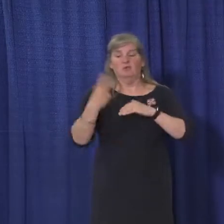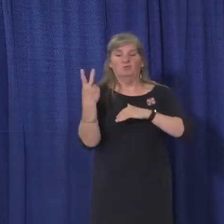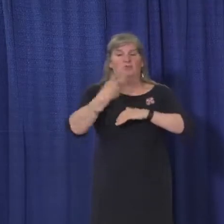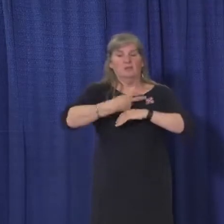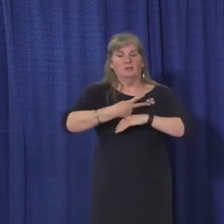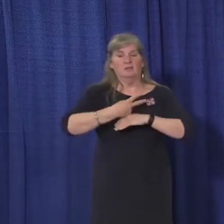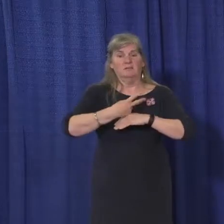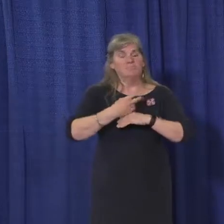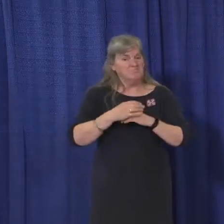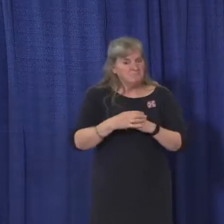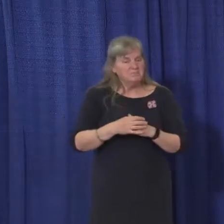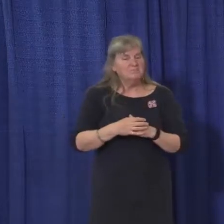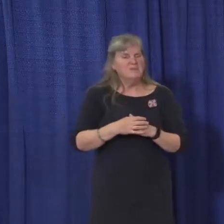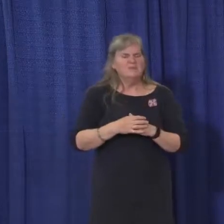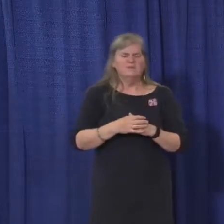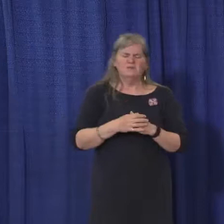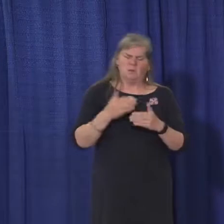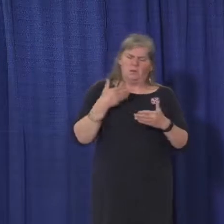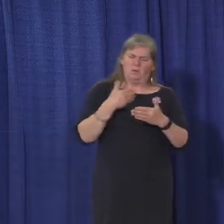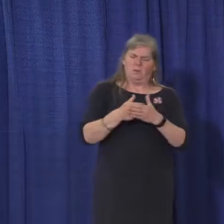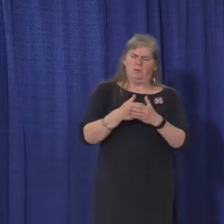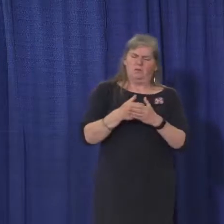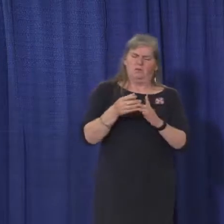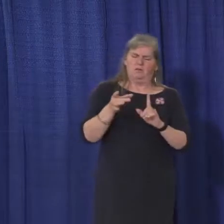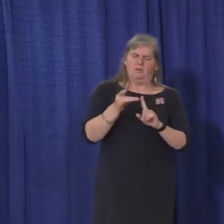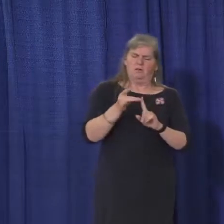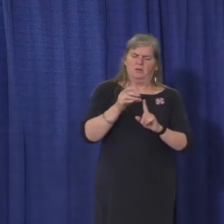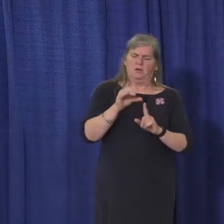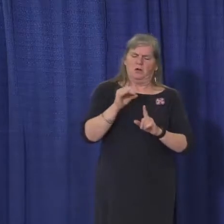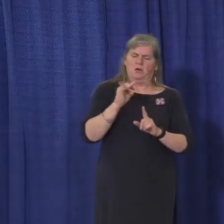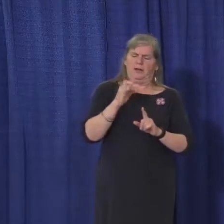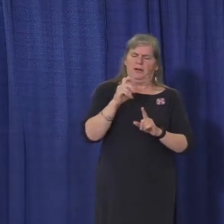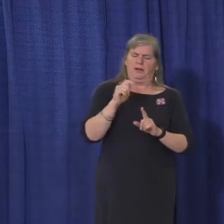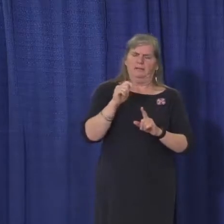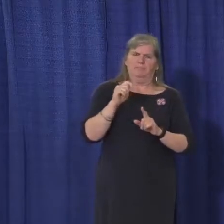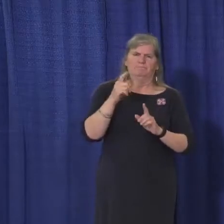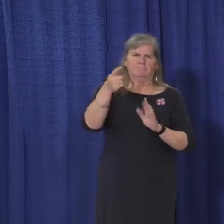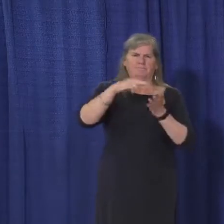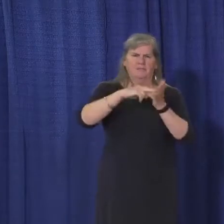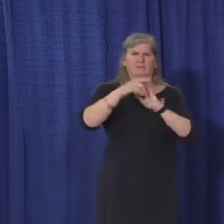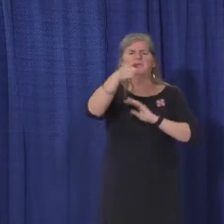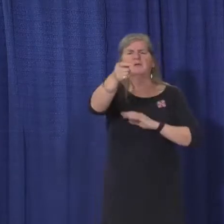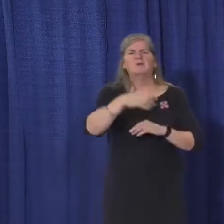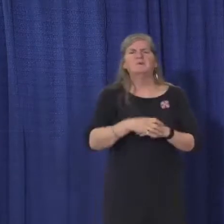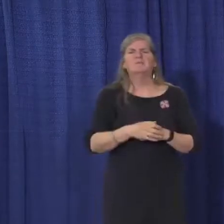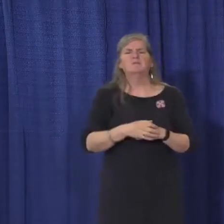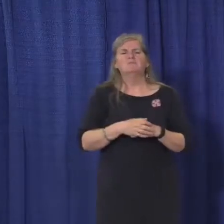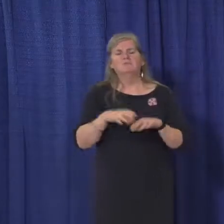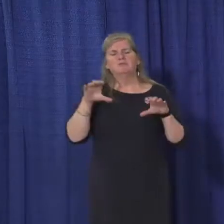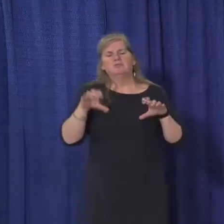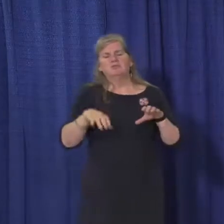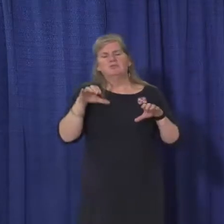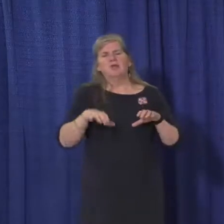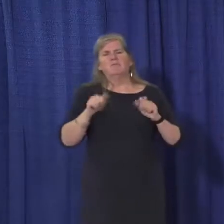within two days so what does close contact mean? It could mean chatting with